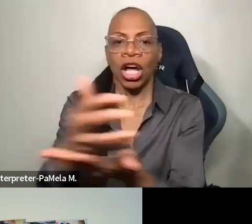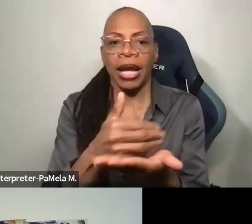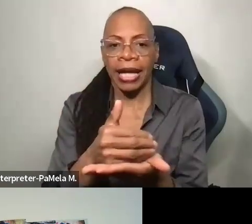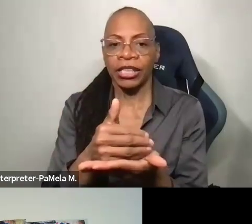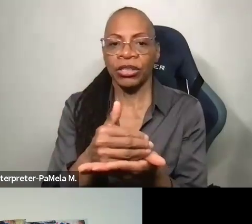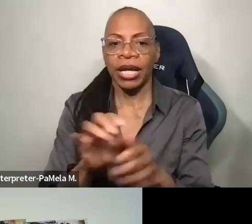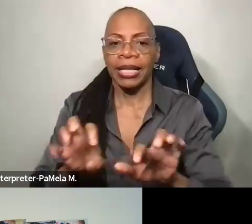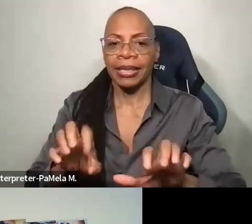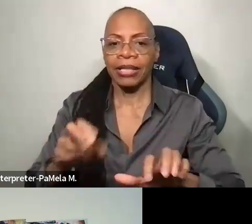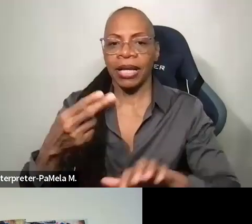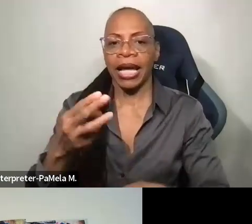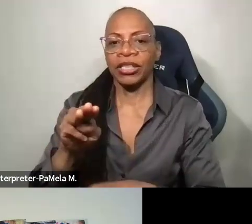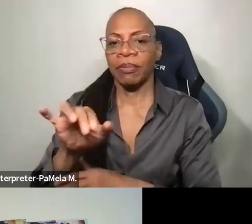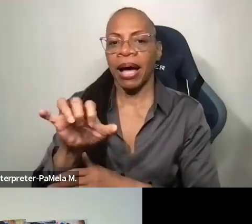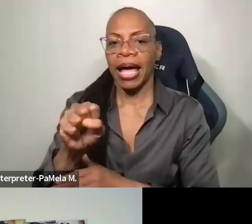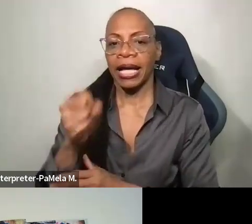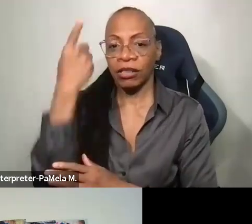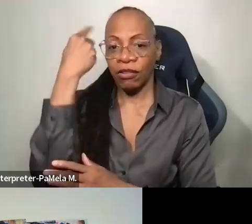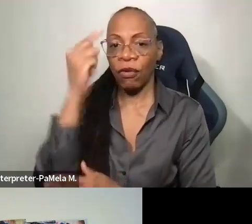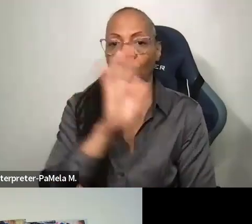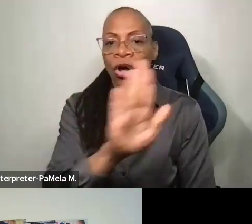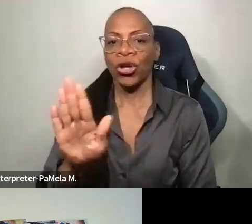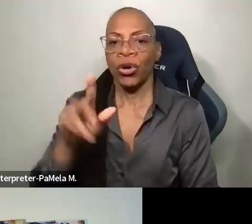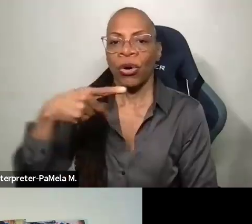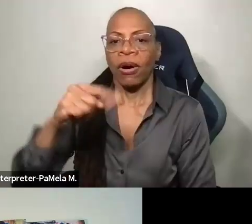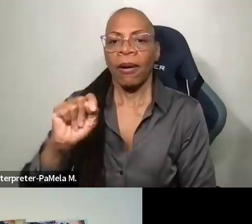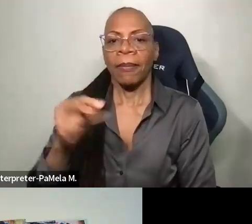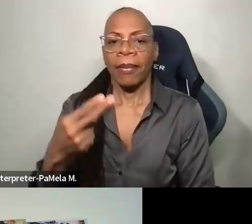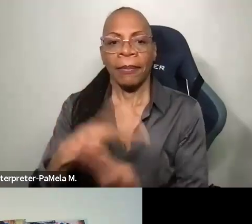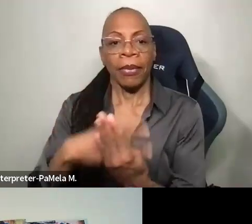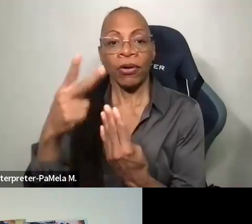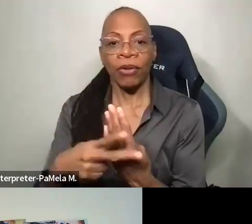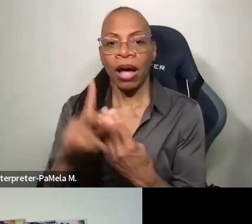that an HMIS has, if not a large percentage of the street outreach data your HMIS has.